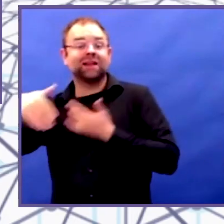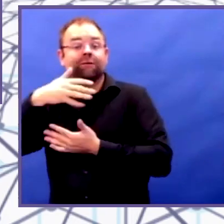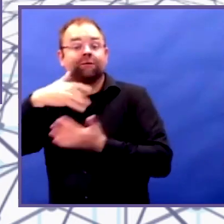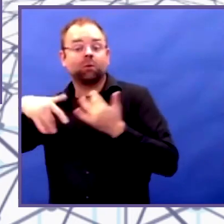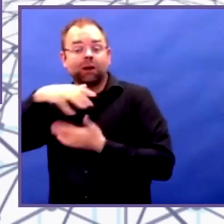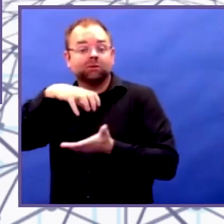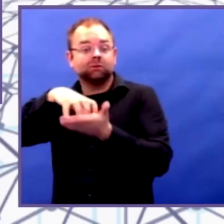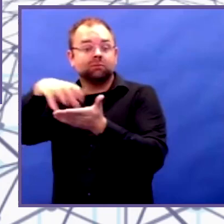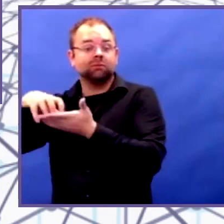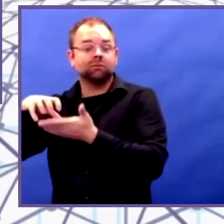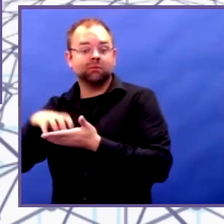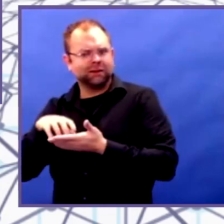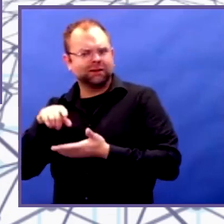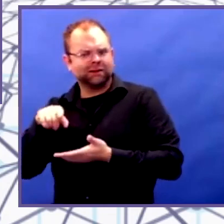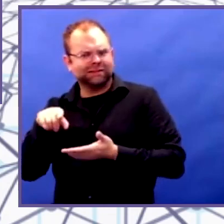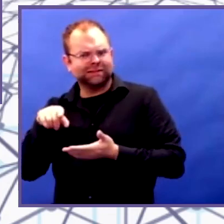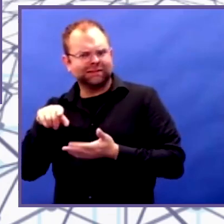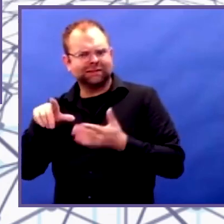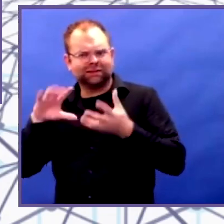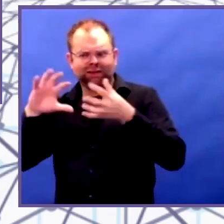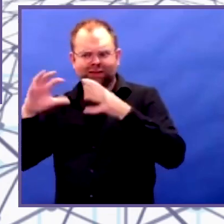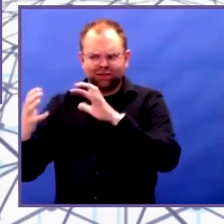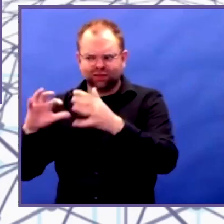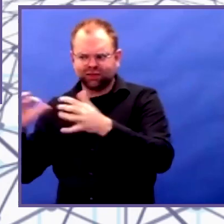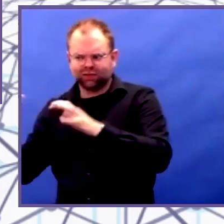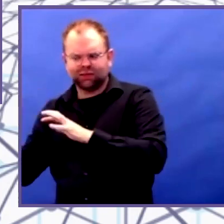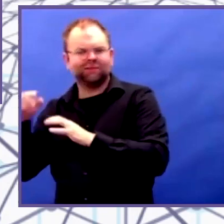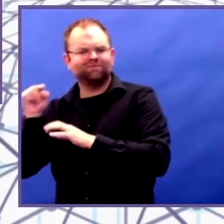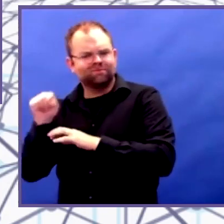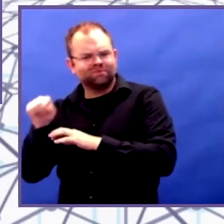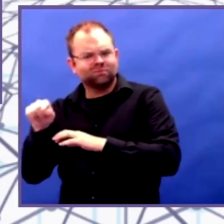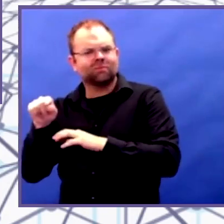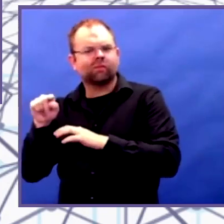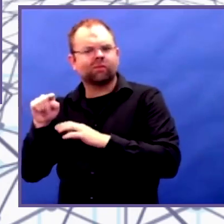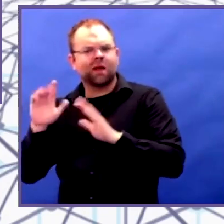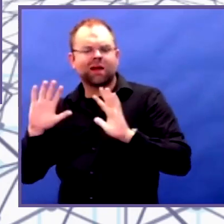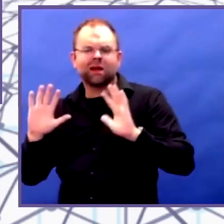Thank you, Ian, for that brilliant question.